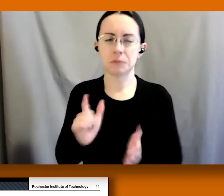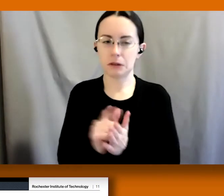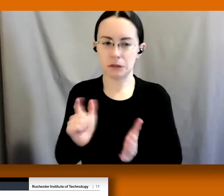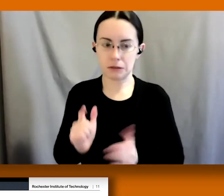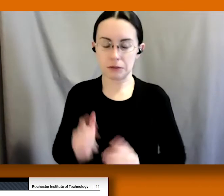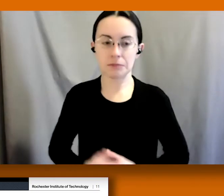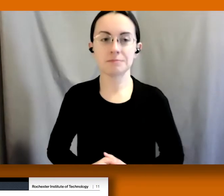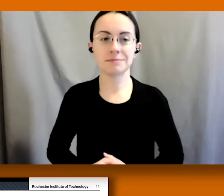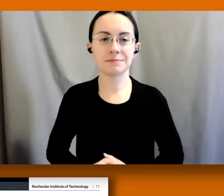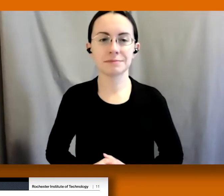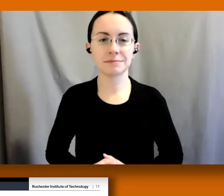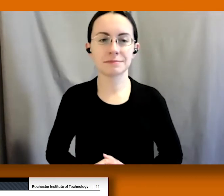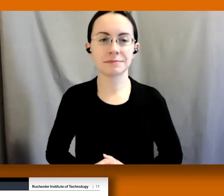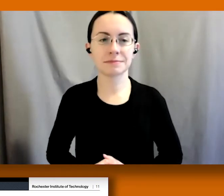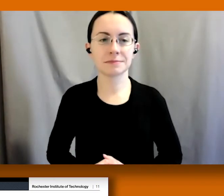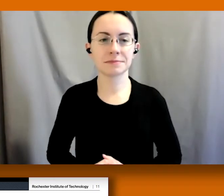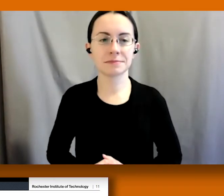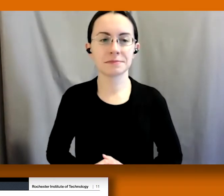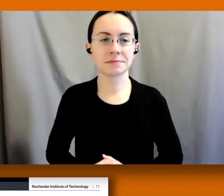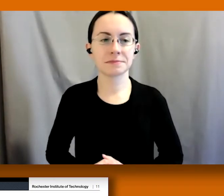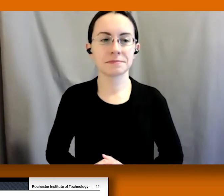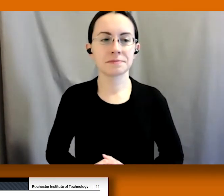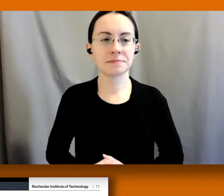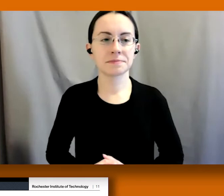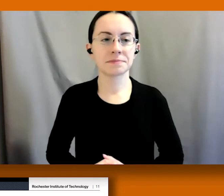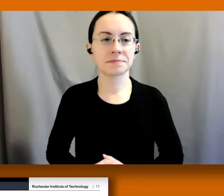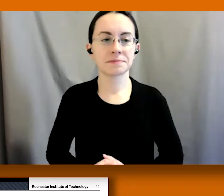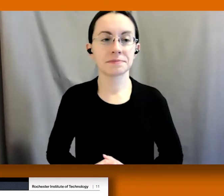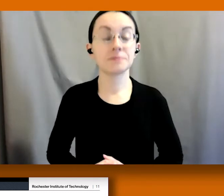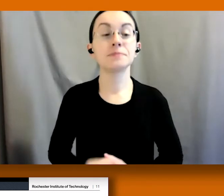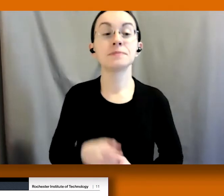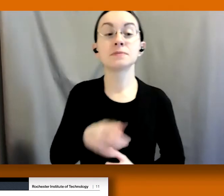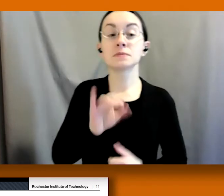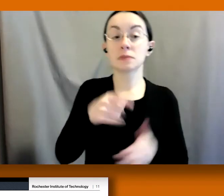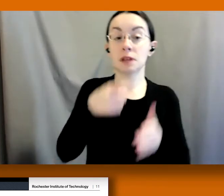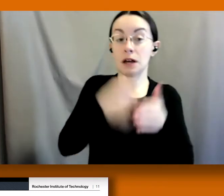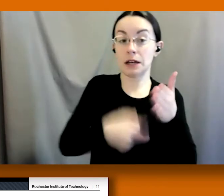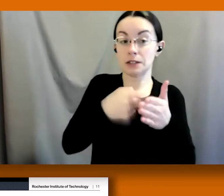Um, these expenses are divided into the following project categories,